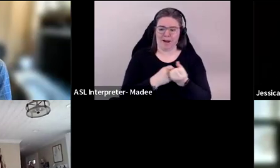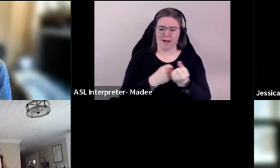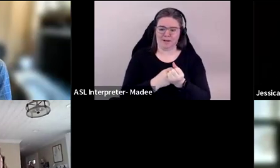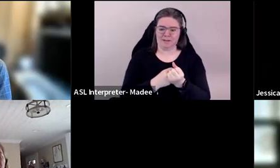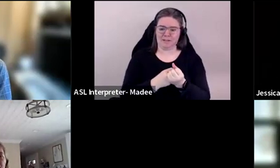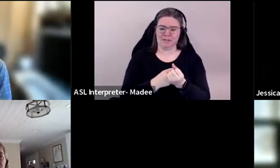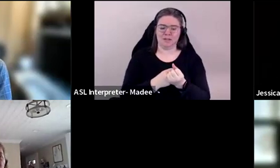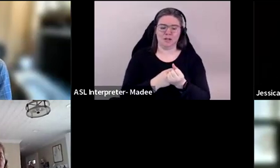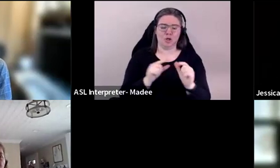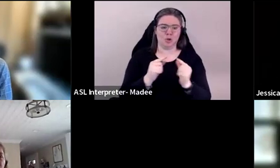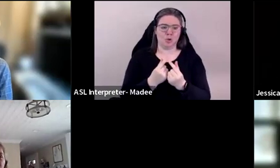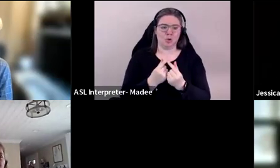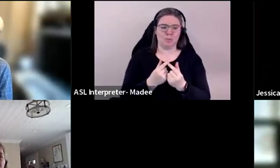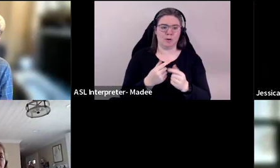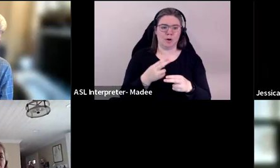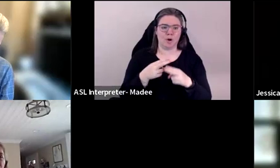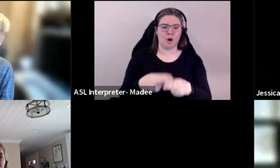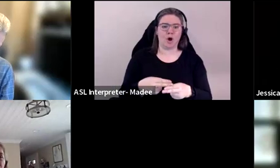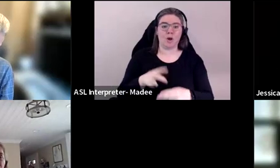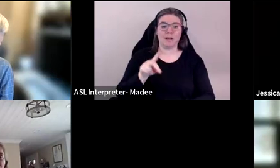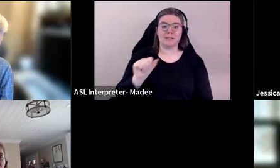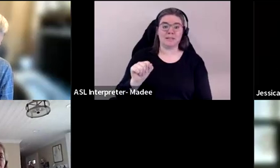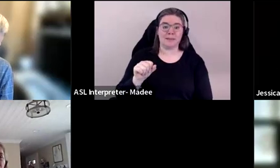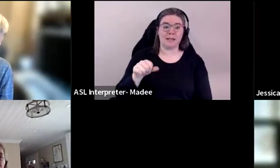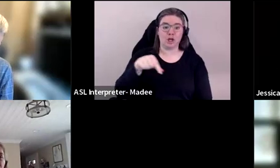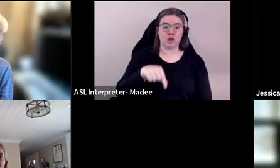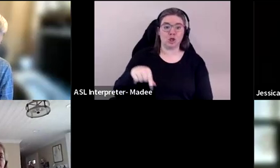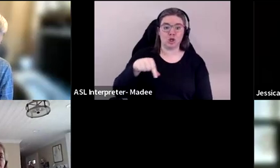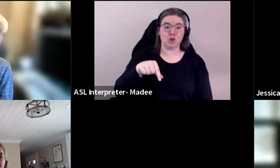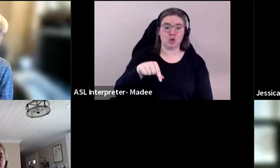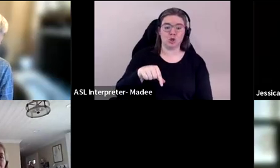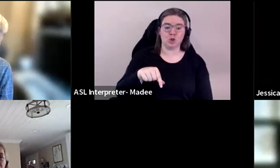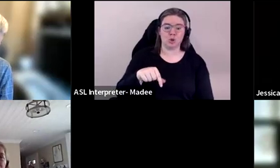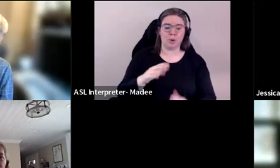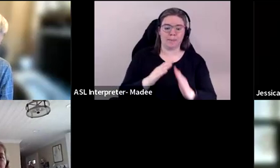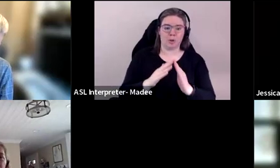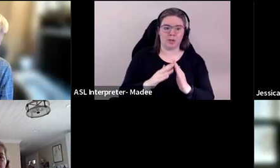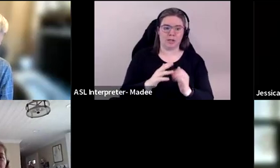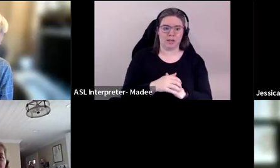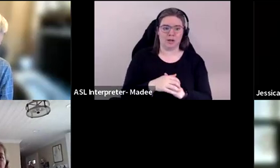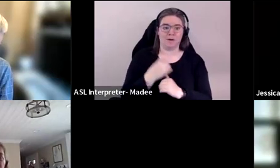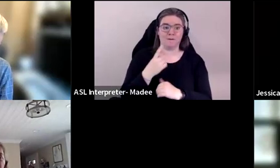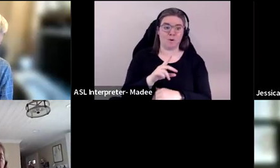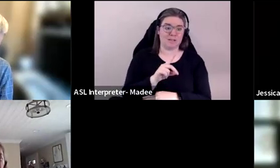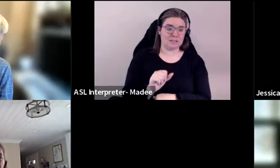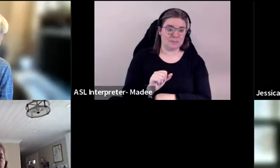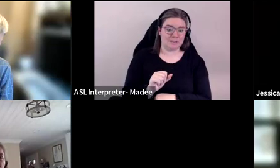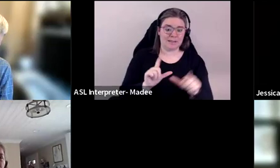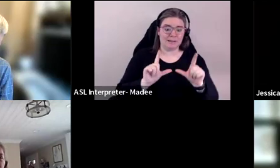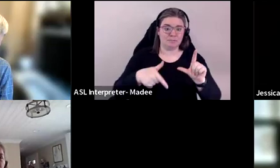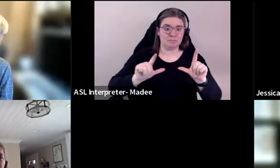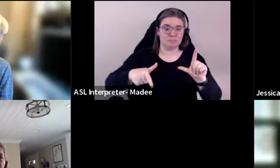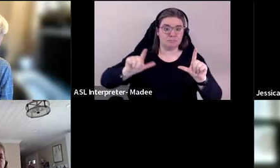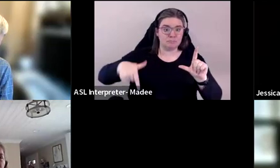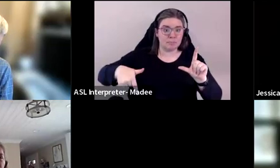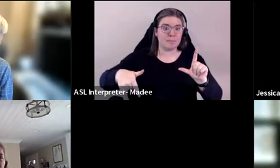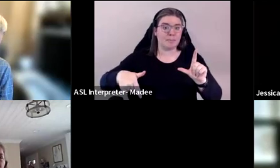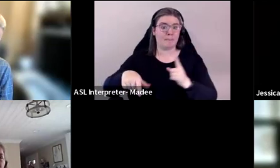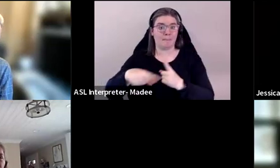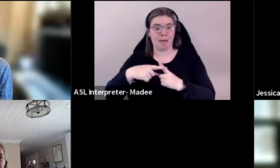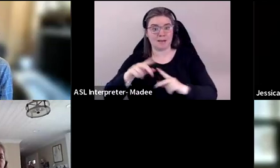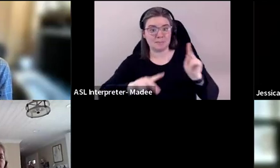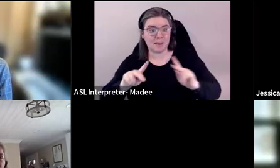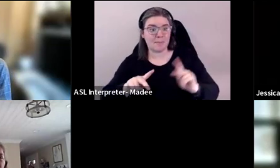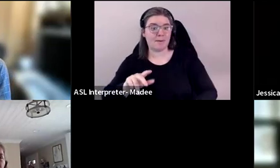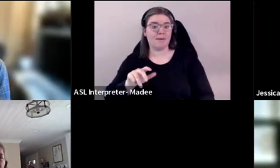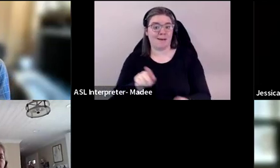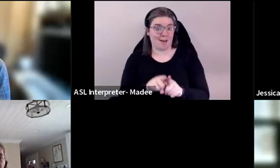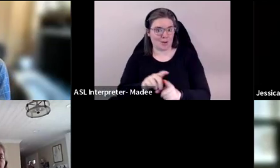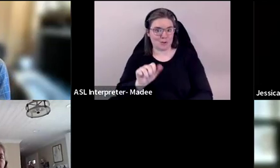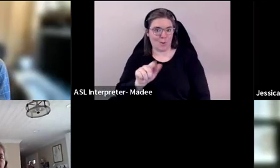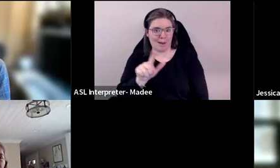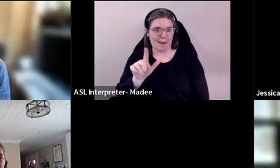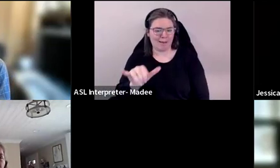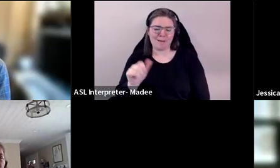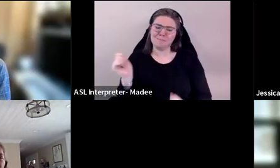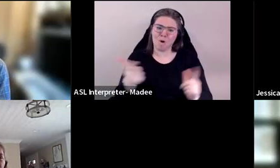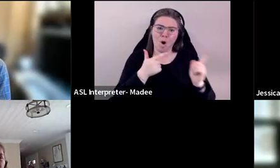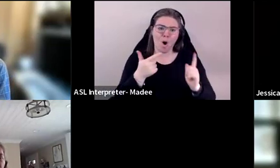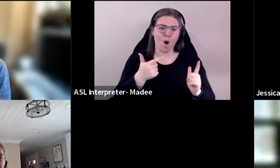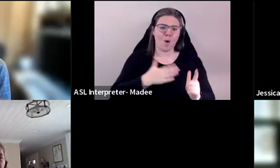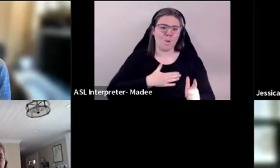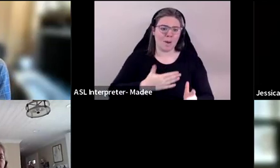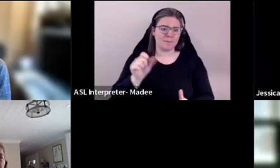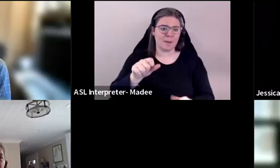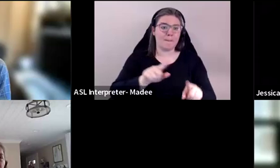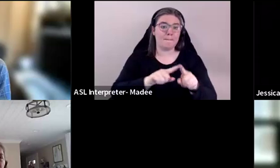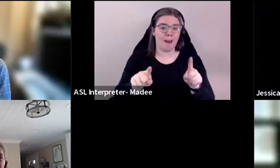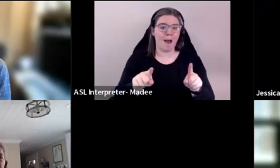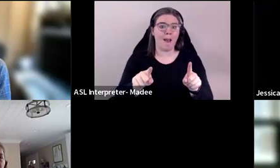Dee Henry they/she Independence Alliance: called the disability community. And this is for disabled 2 spirit, Lgbtq plus people, and allies. Obviously, everyone's welcome. But that is the focus is the crux of those 2 identities.